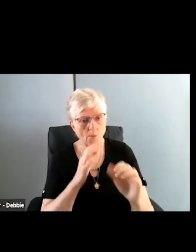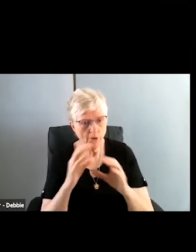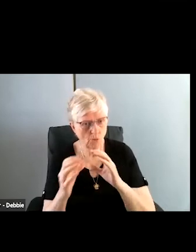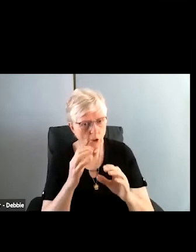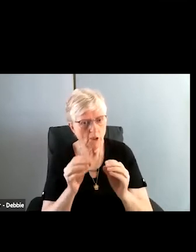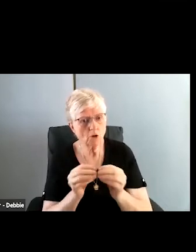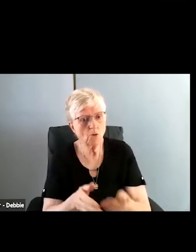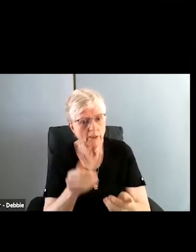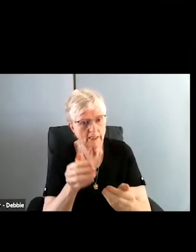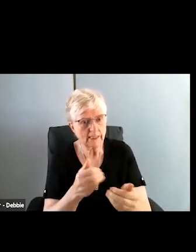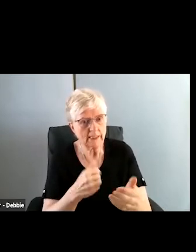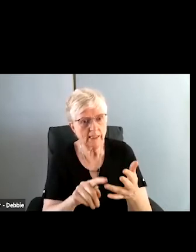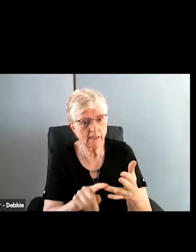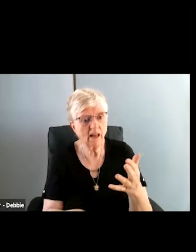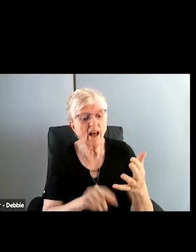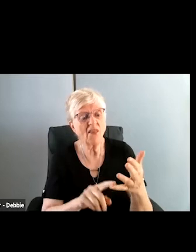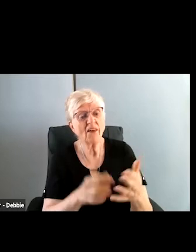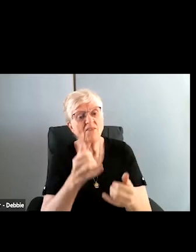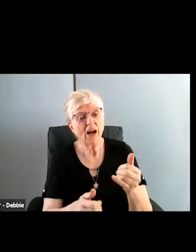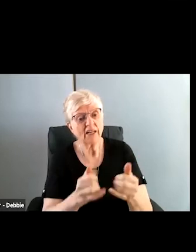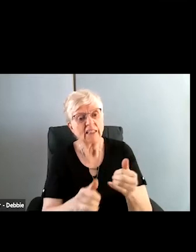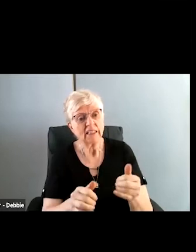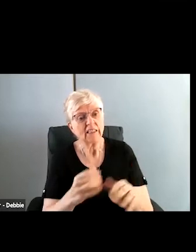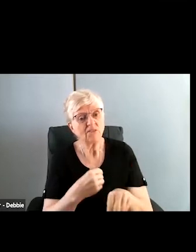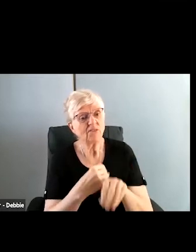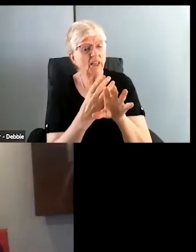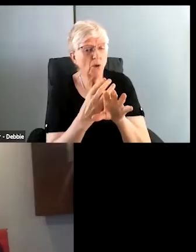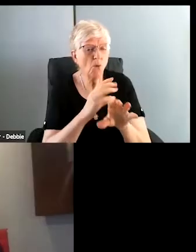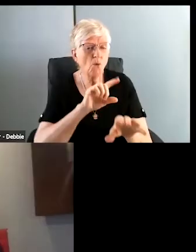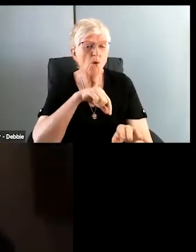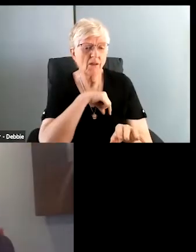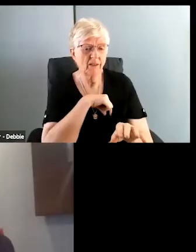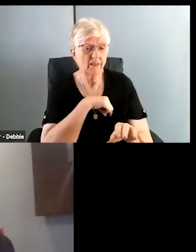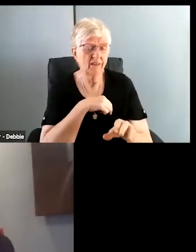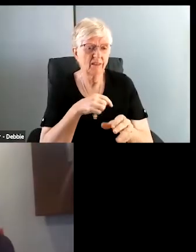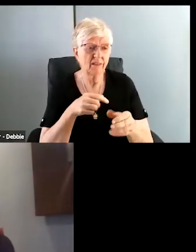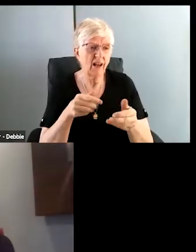AND FINALLY, VIDEO QUALITY. QUALITY. ALLOWING US TO HAVE ACCESS ALLOWING US TO HAVE ACCESS TO VISUAL INFORMATION AS WELL.